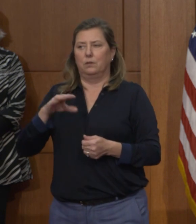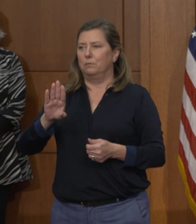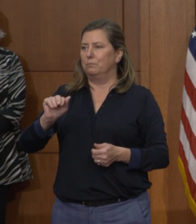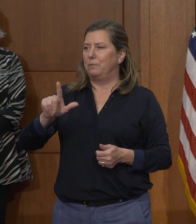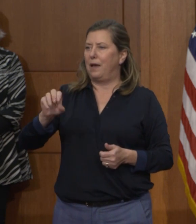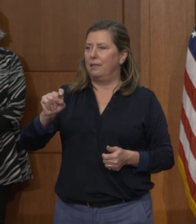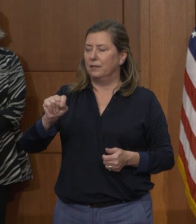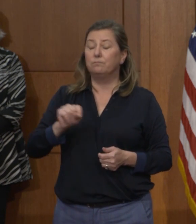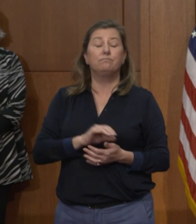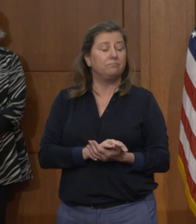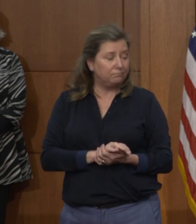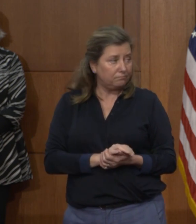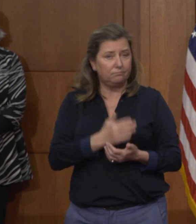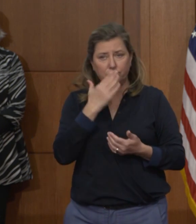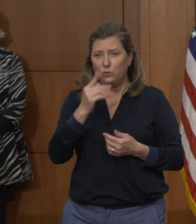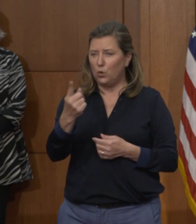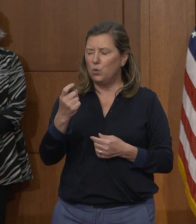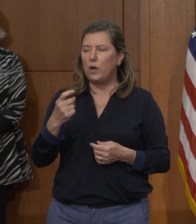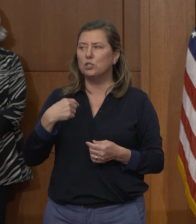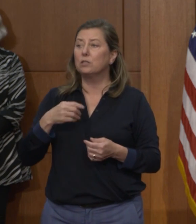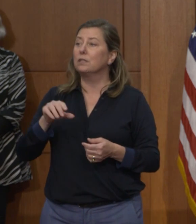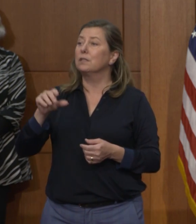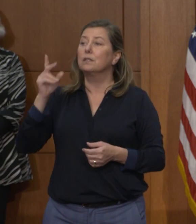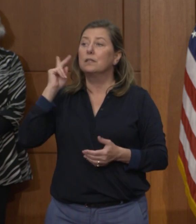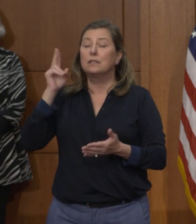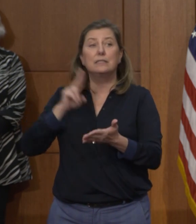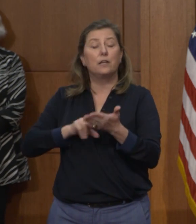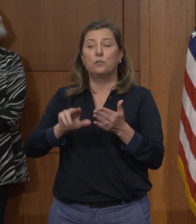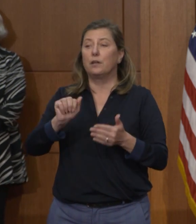signatures. Um, and I just want to know is, uh, your administration, has any plans to, uh,